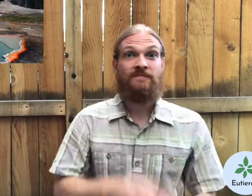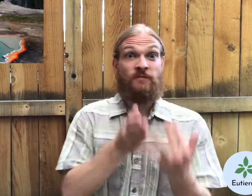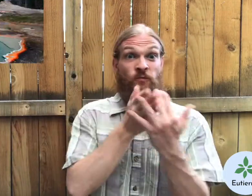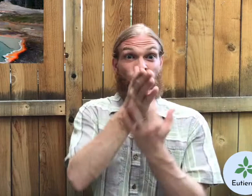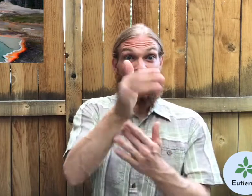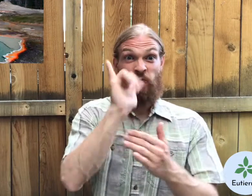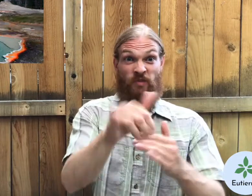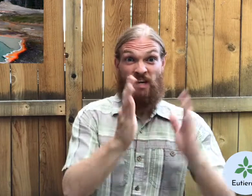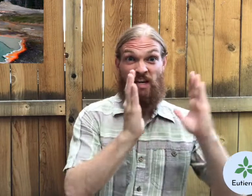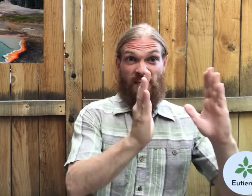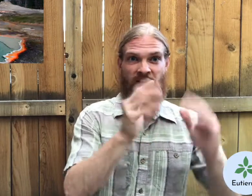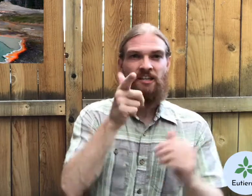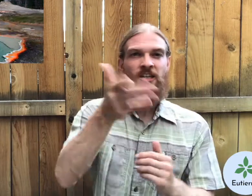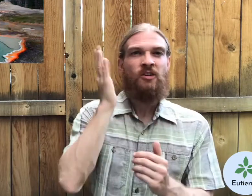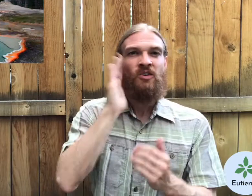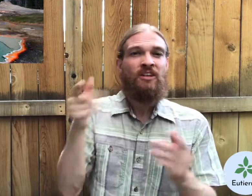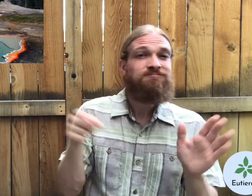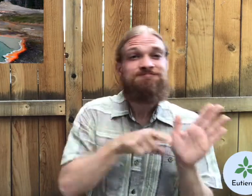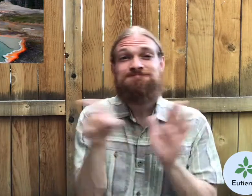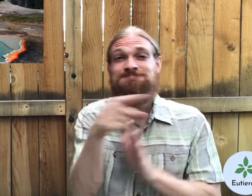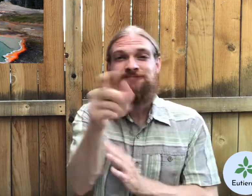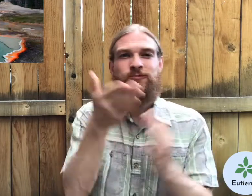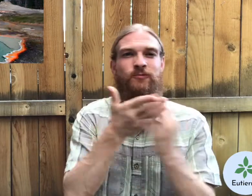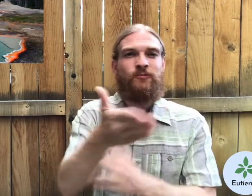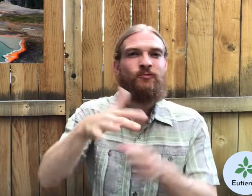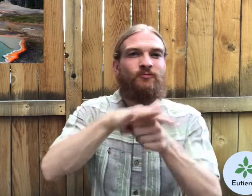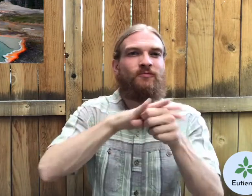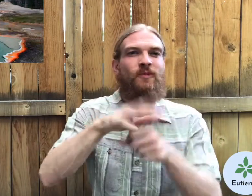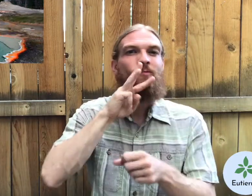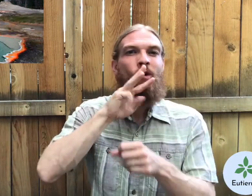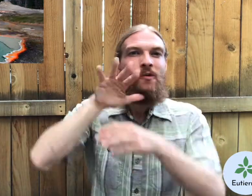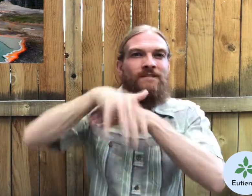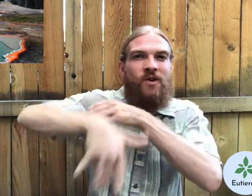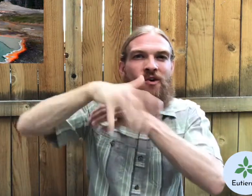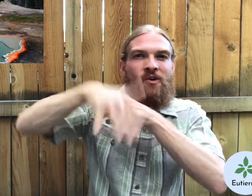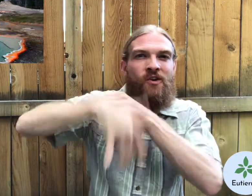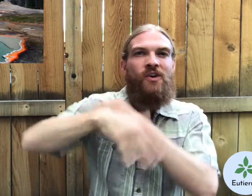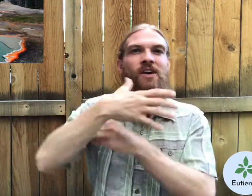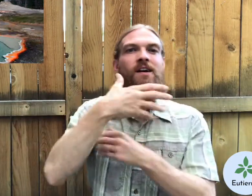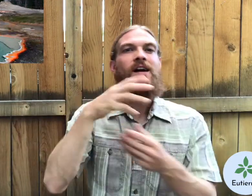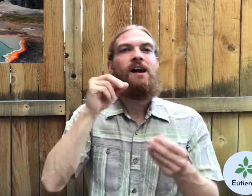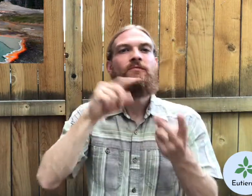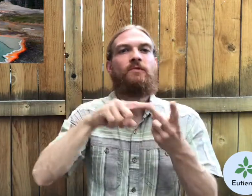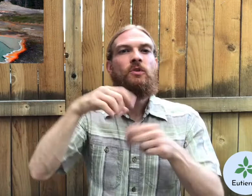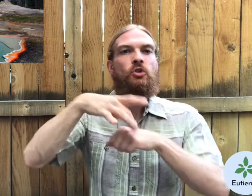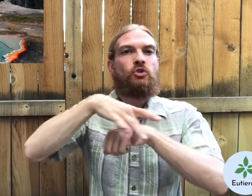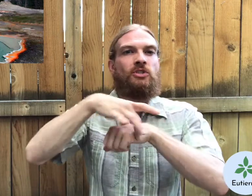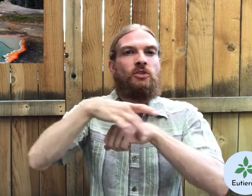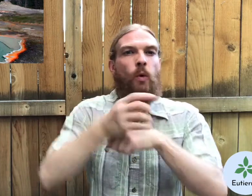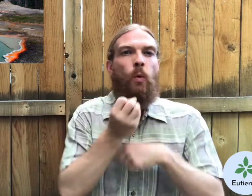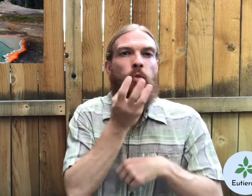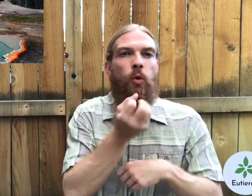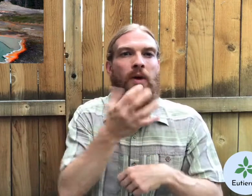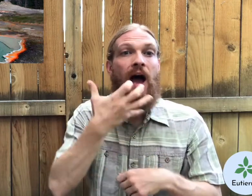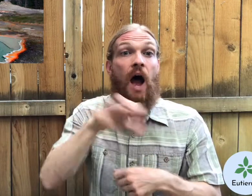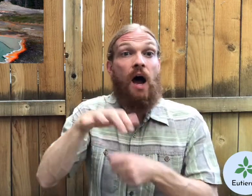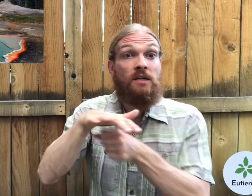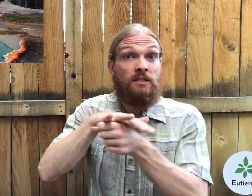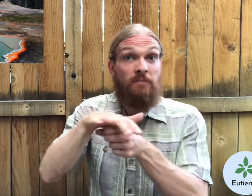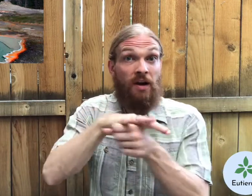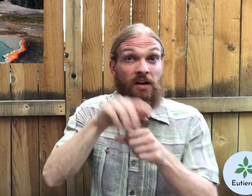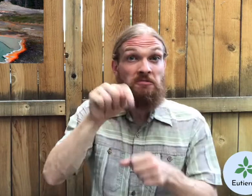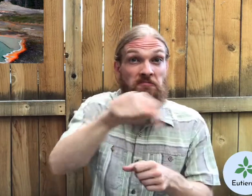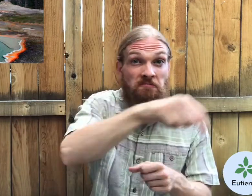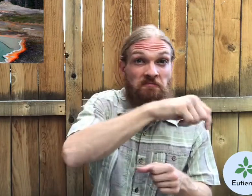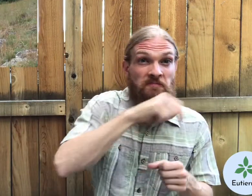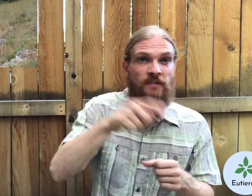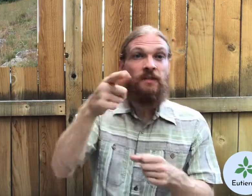You'll pass through the area's waterfalls and geothermal hot spots,